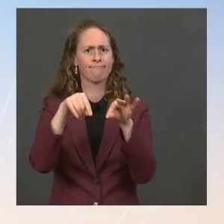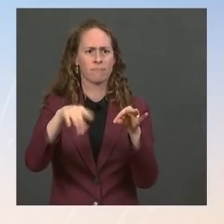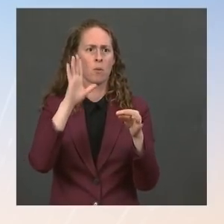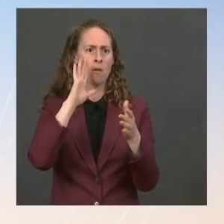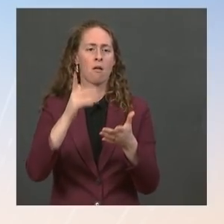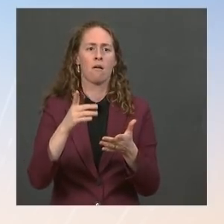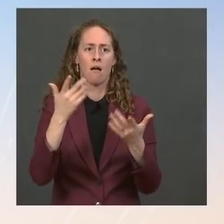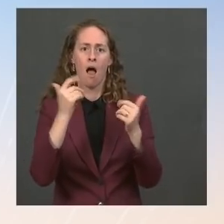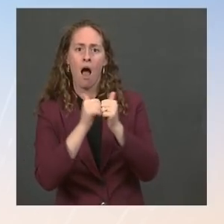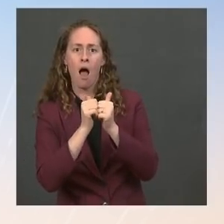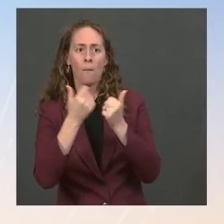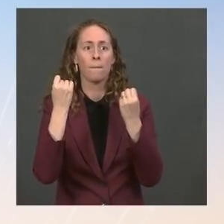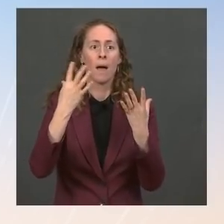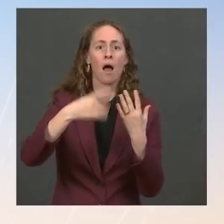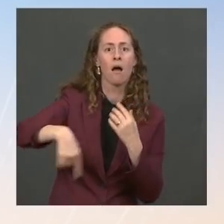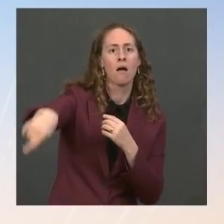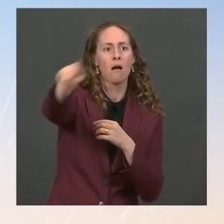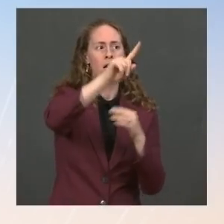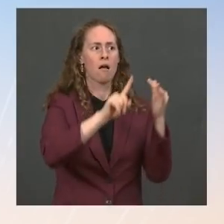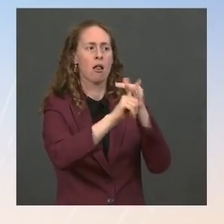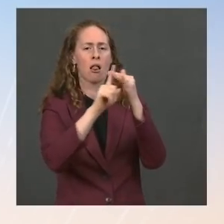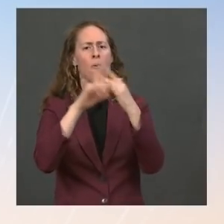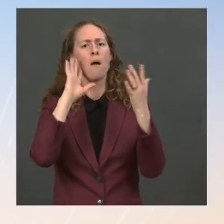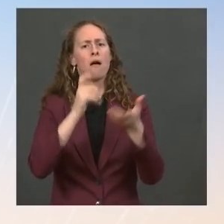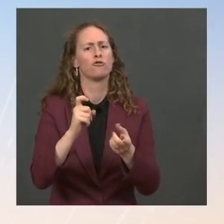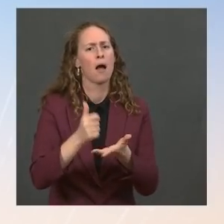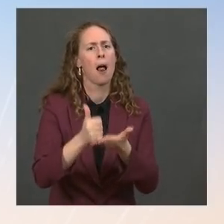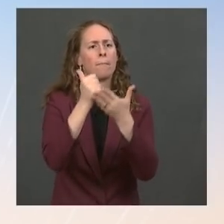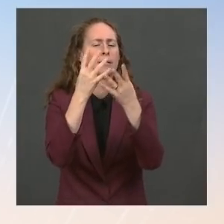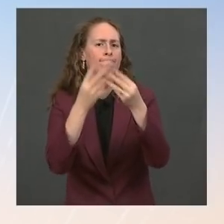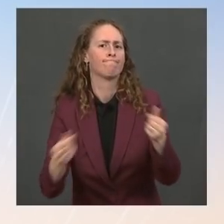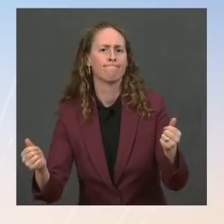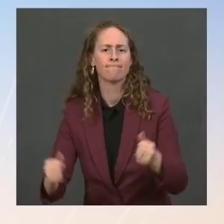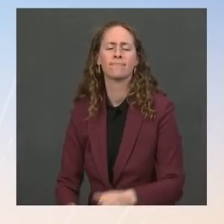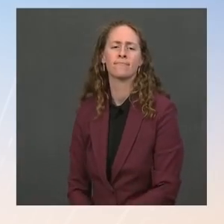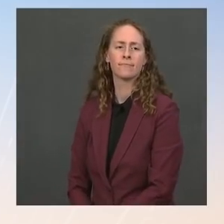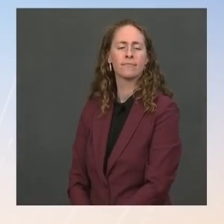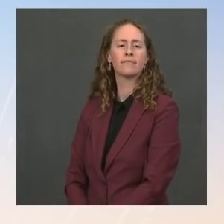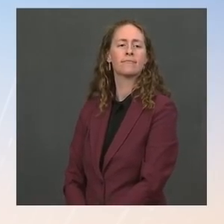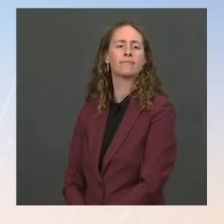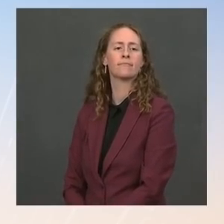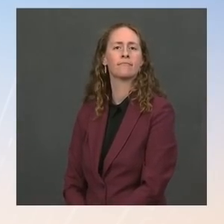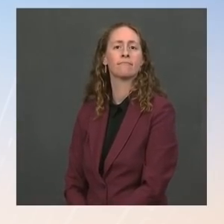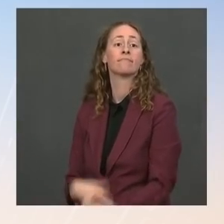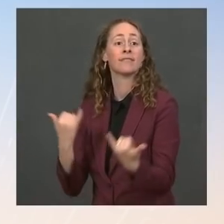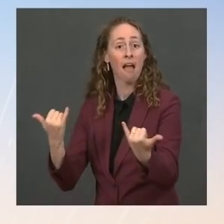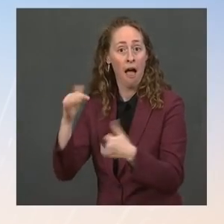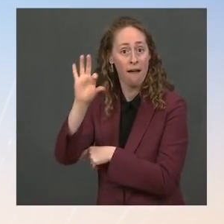Ms Psaki: Sure. The Press: -- have one foreign policy question for you. Now that the FDA's vaccine advisors have recommended boosters for people 65 and up,